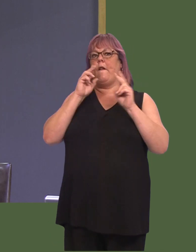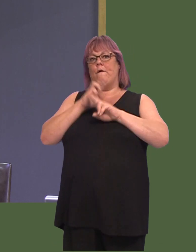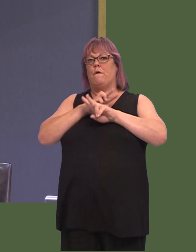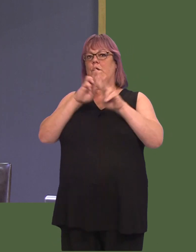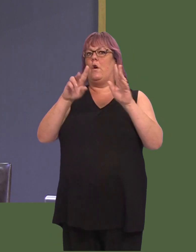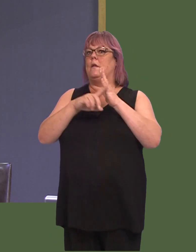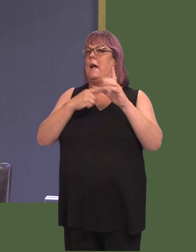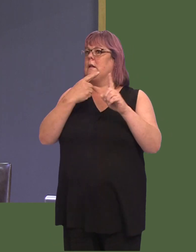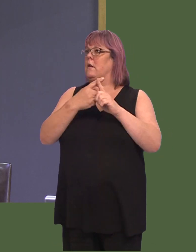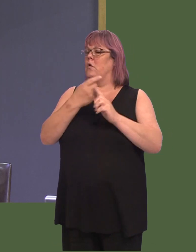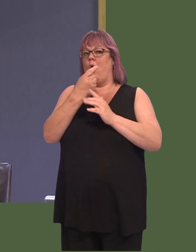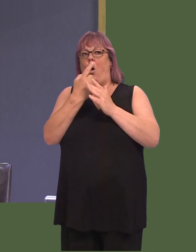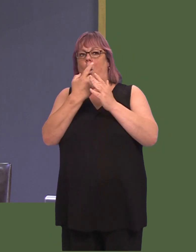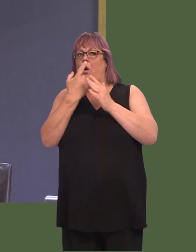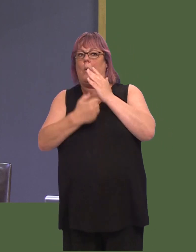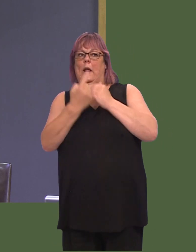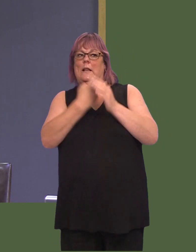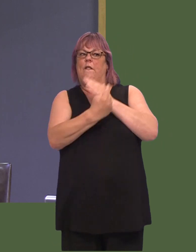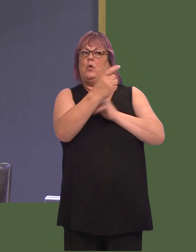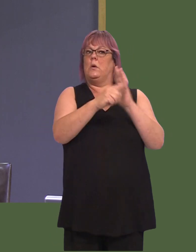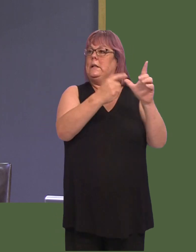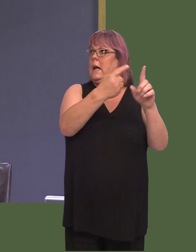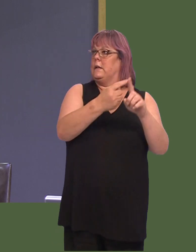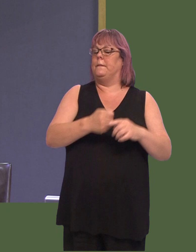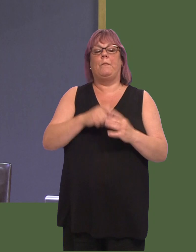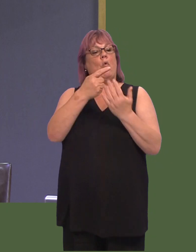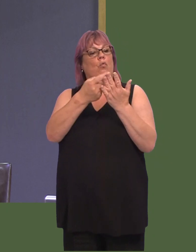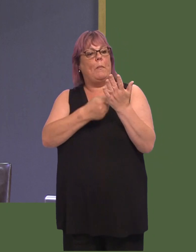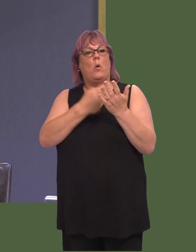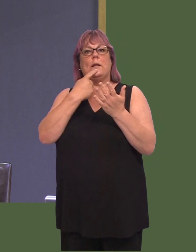policy generally rather than looking at individual taxes in isolation.